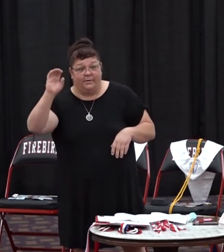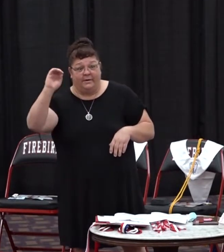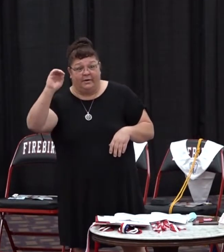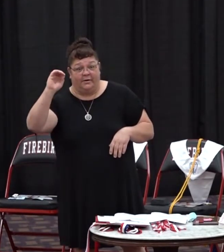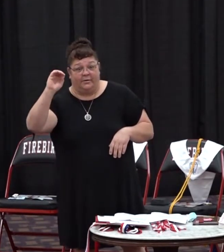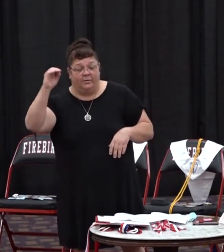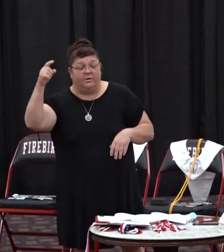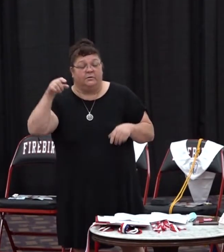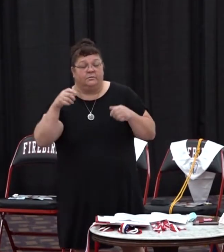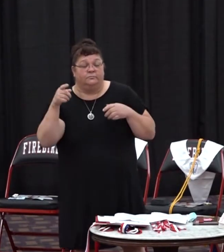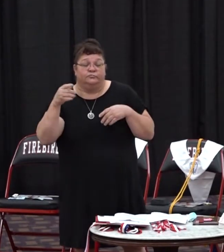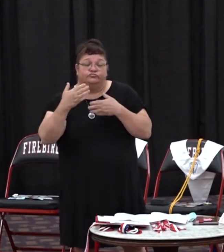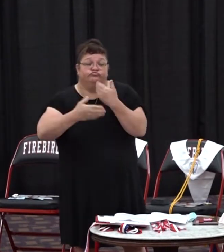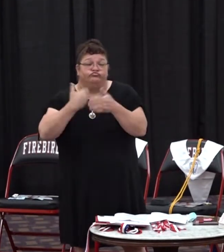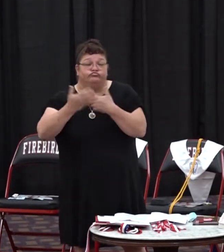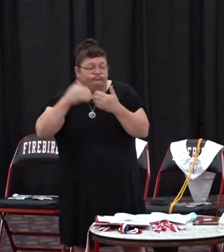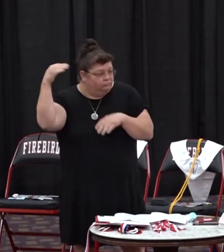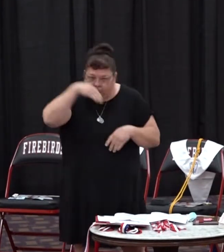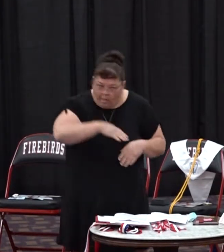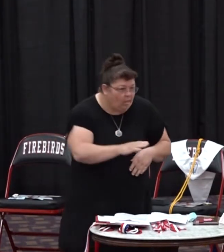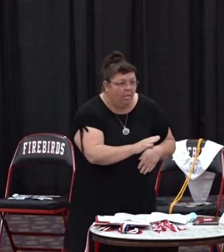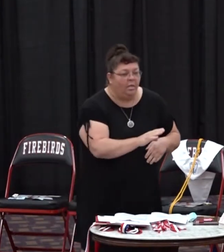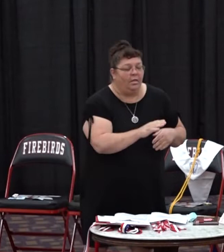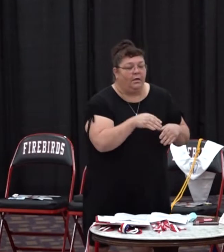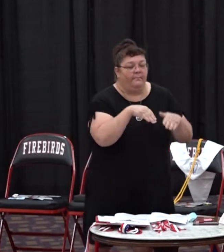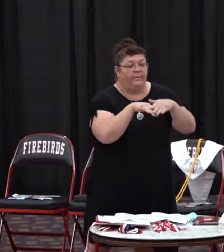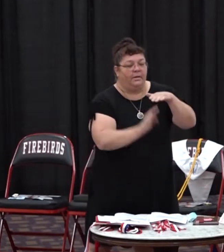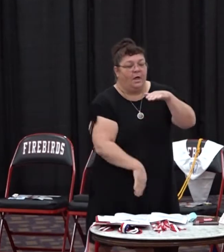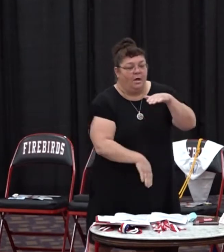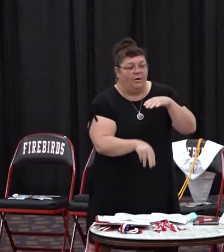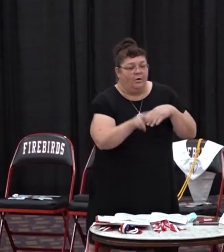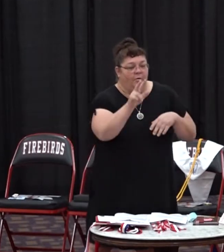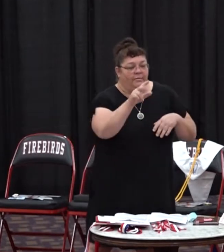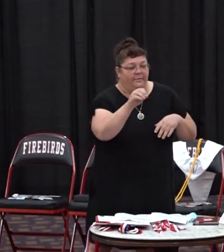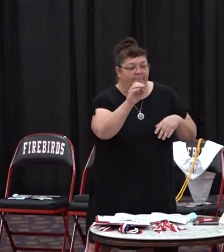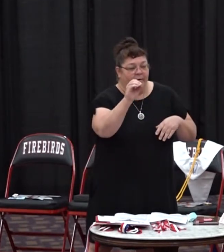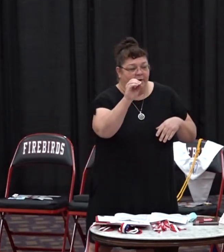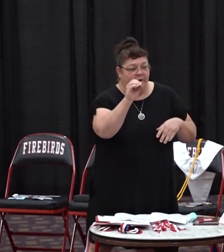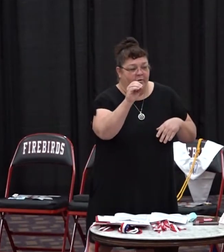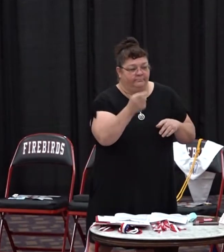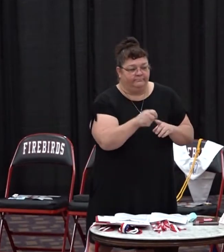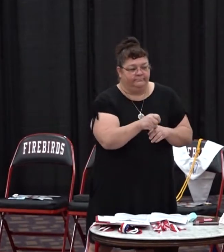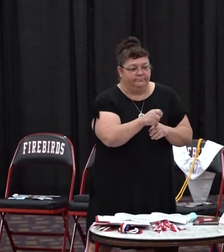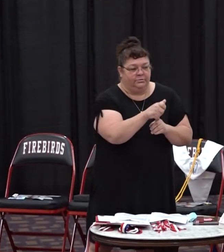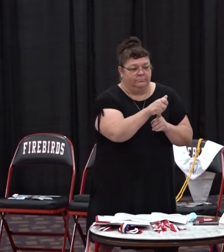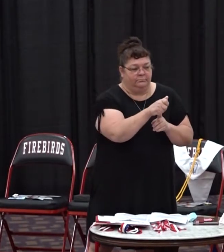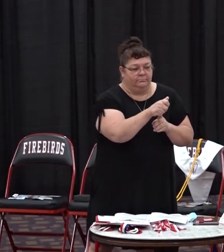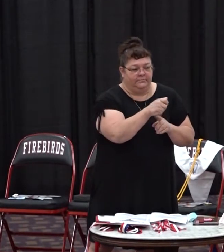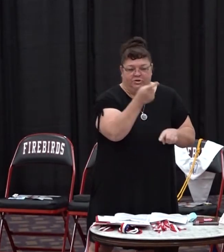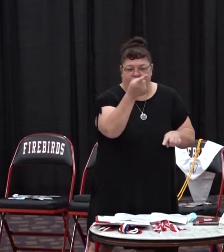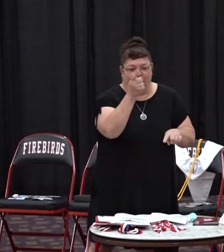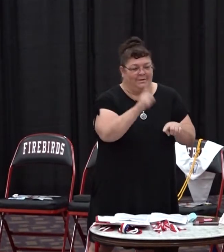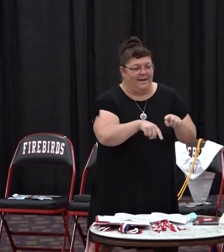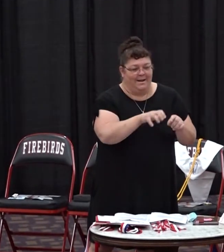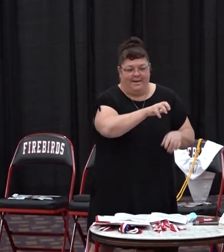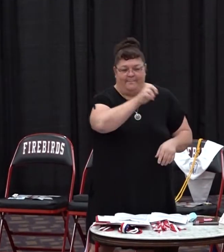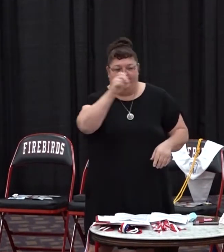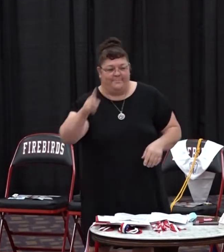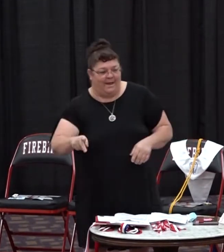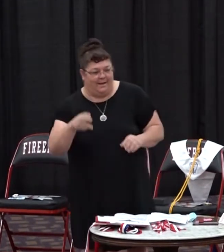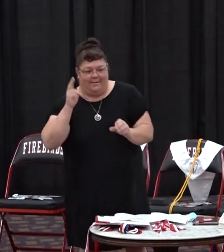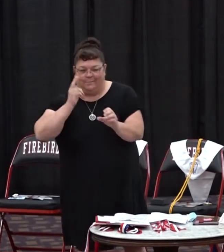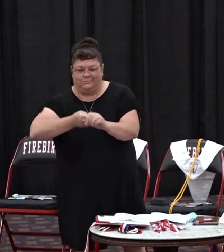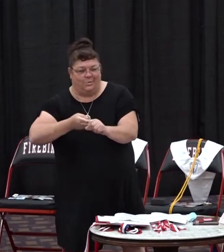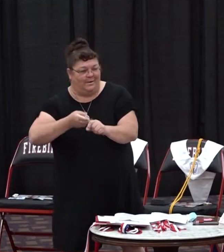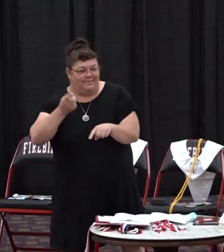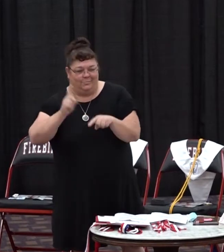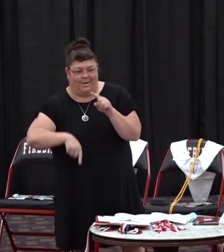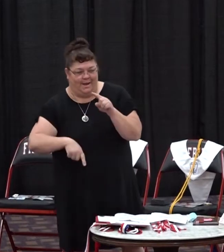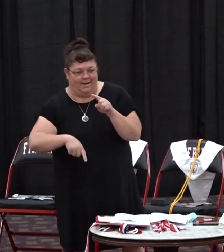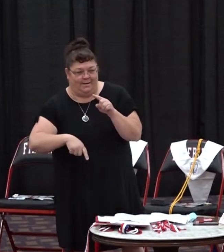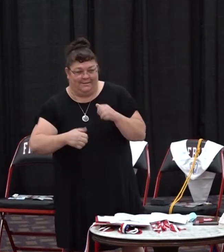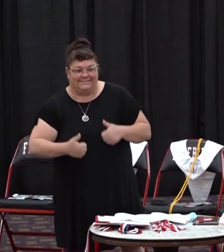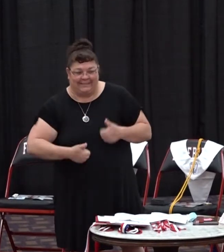So if you're going along and you dip below the 3.0 requirement, you are not able to join again.